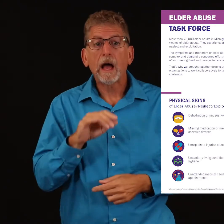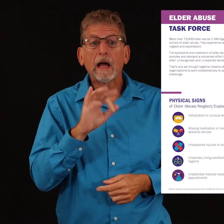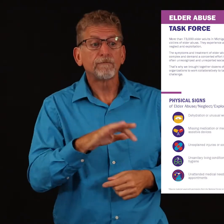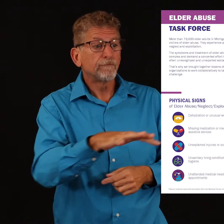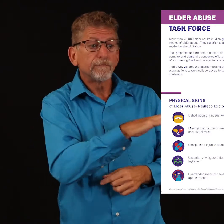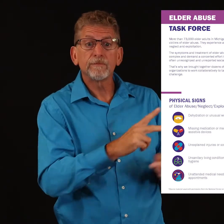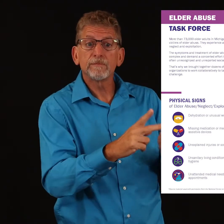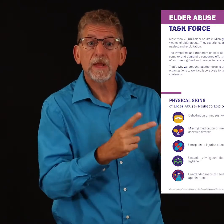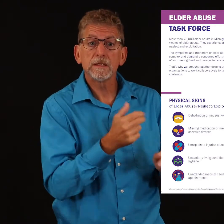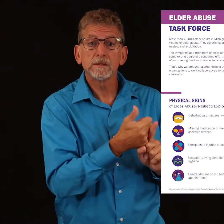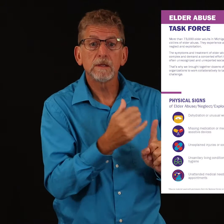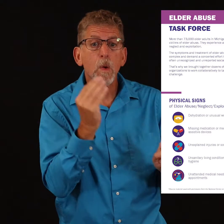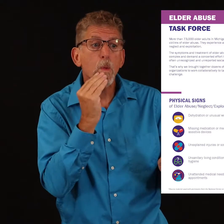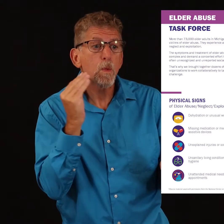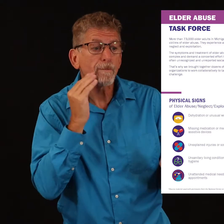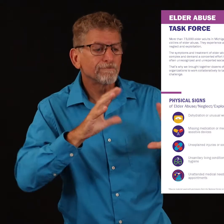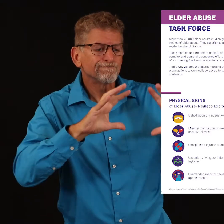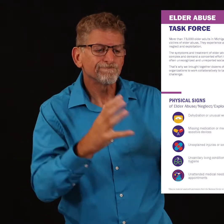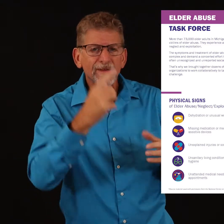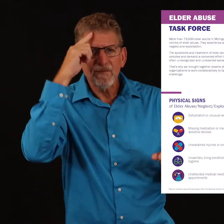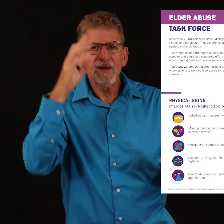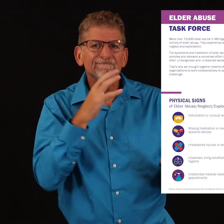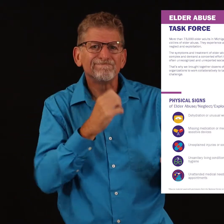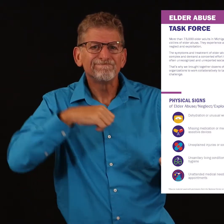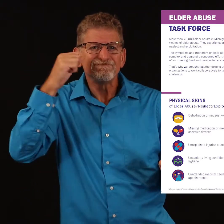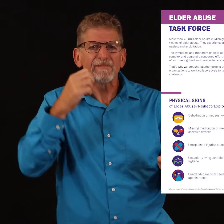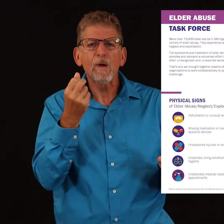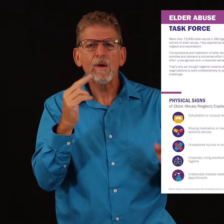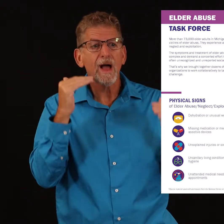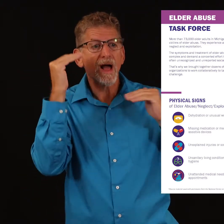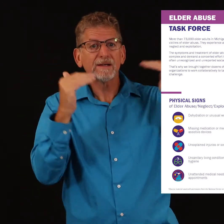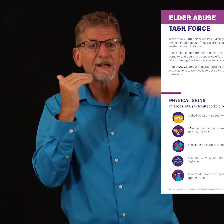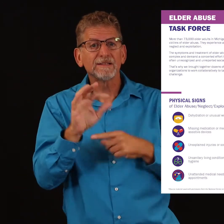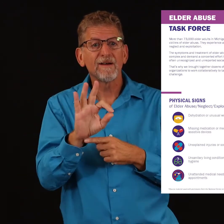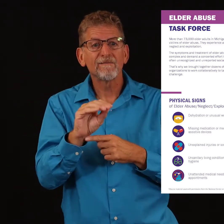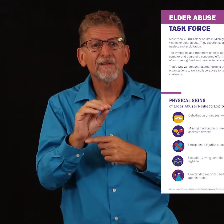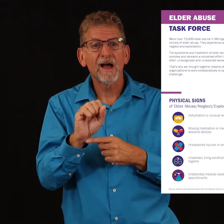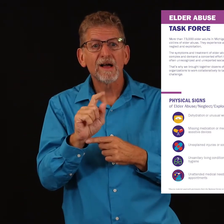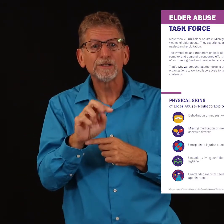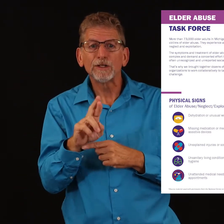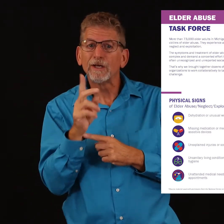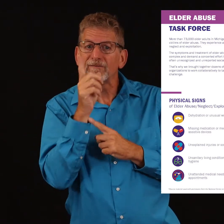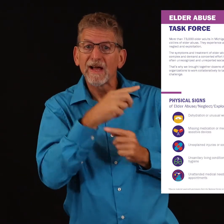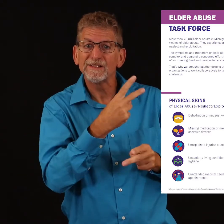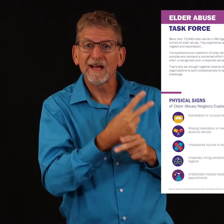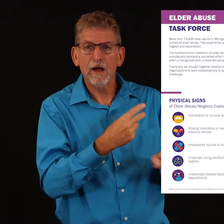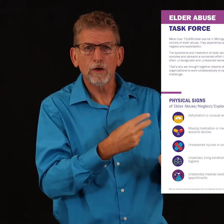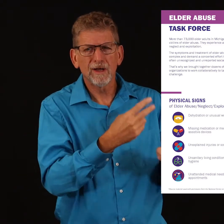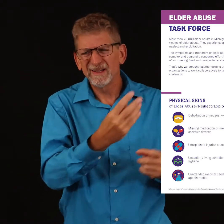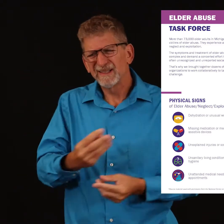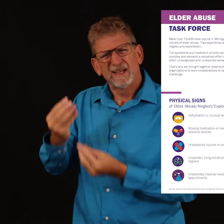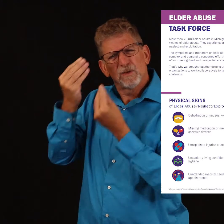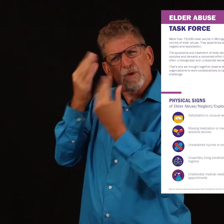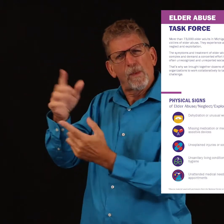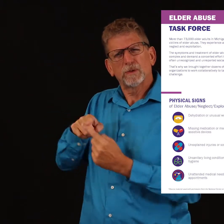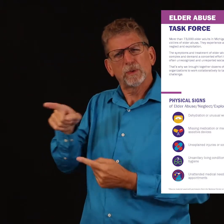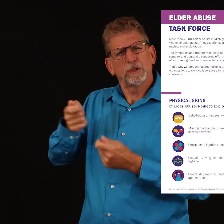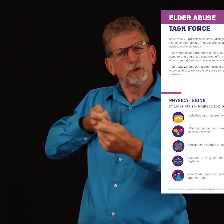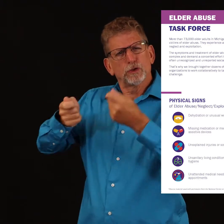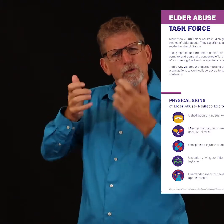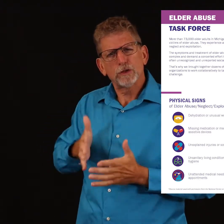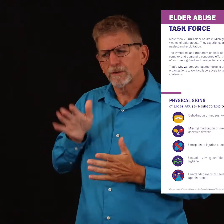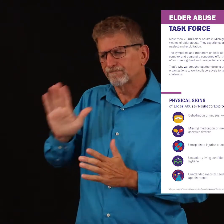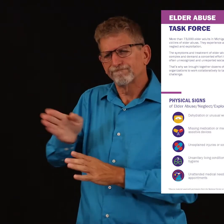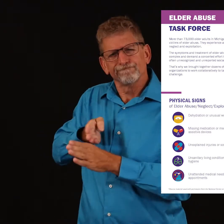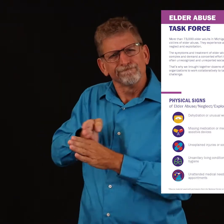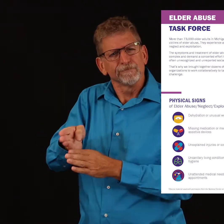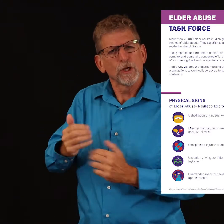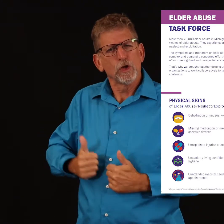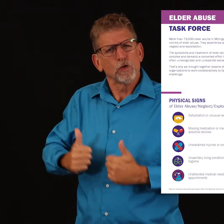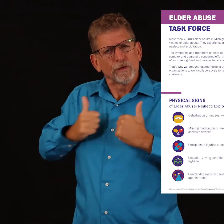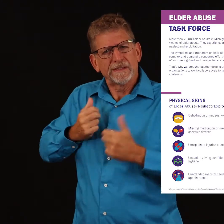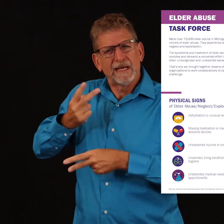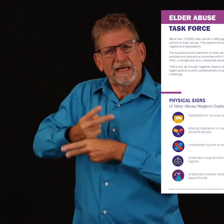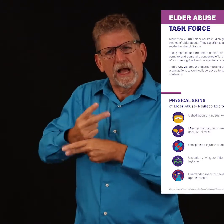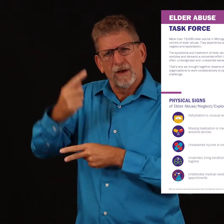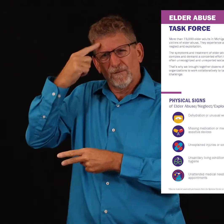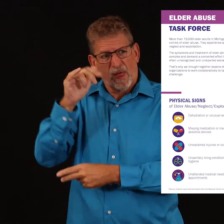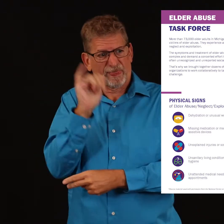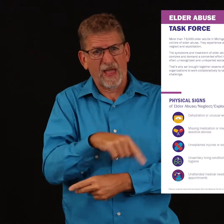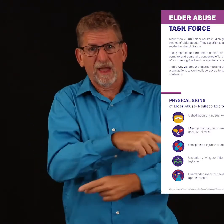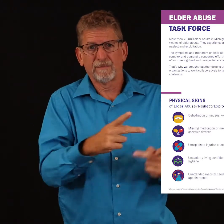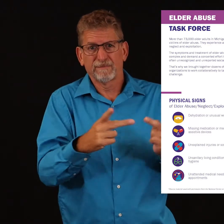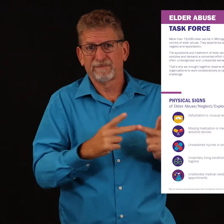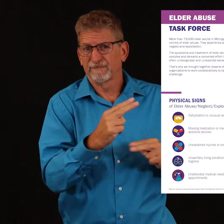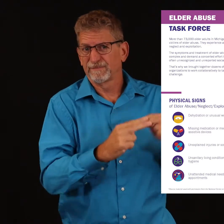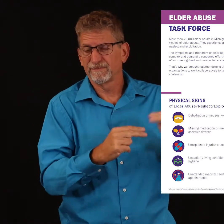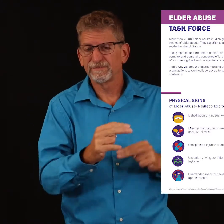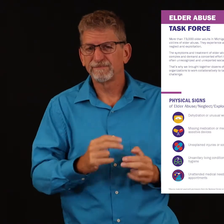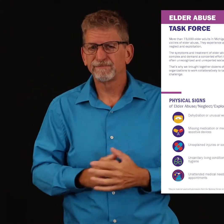or director of resident care (in a home for the aged or adult foster care) of the facility.